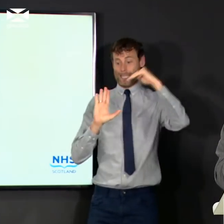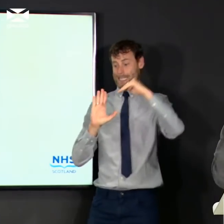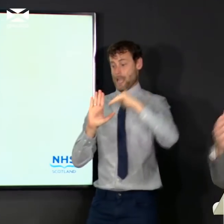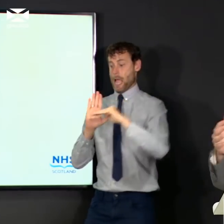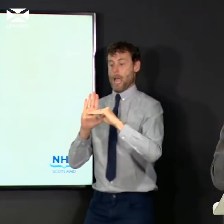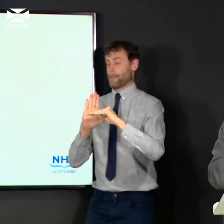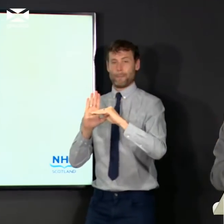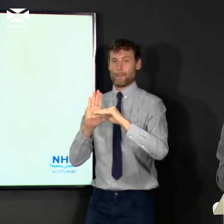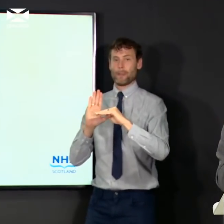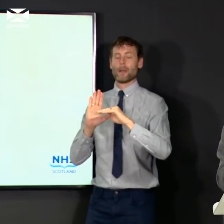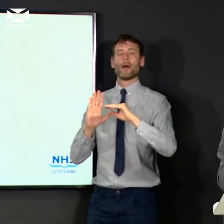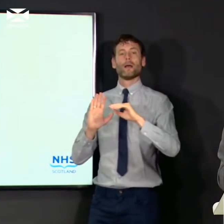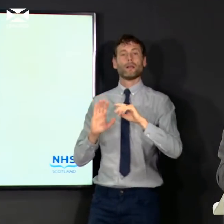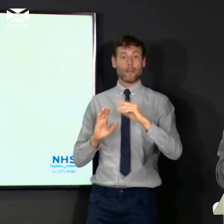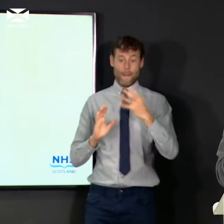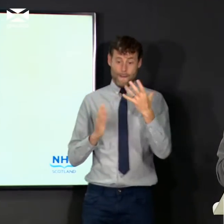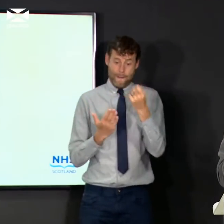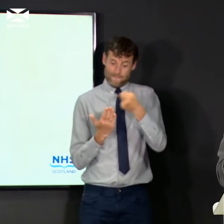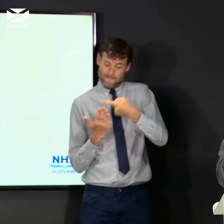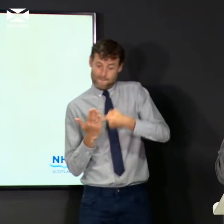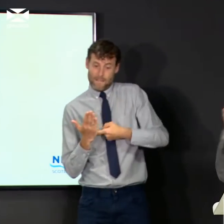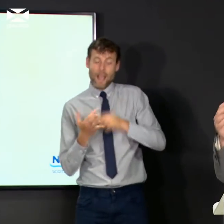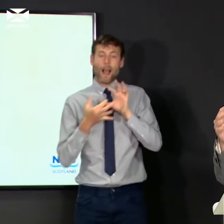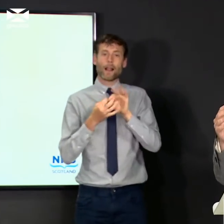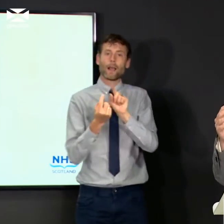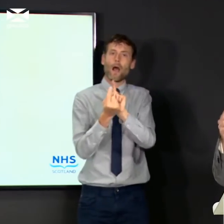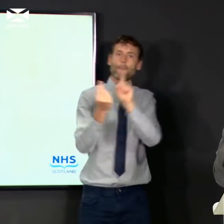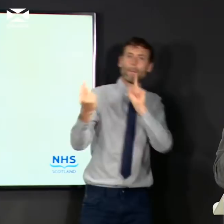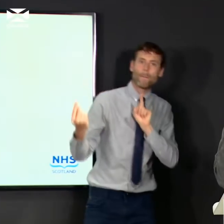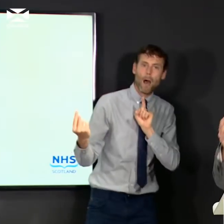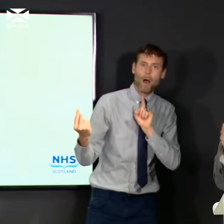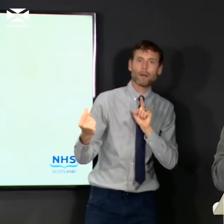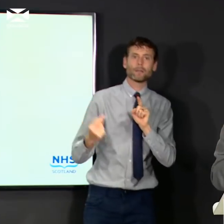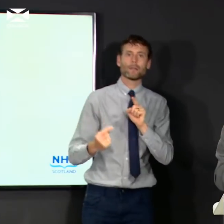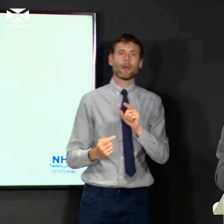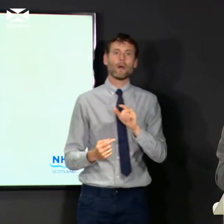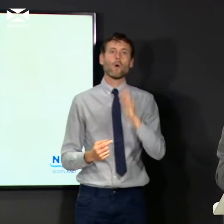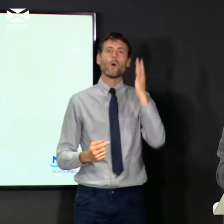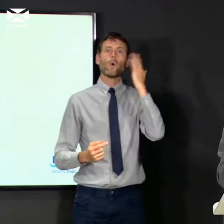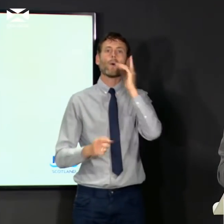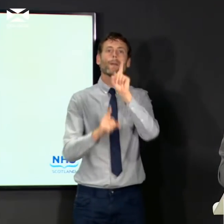the physical distancing, it's in the being cautious around your elderly relatives. This